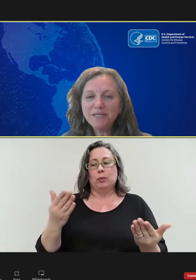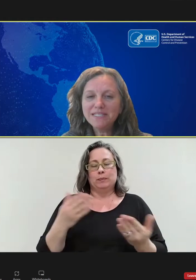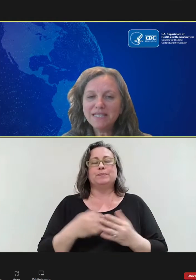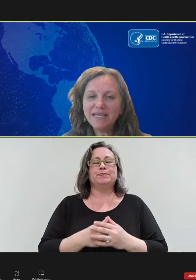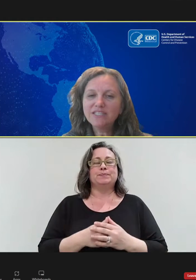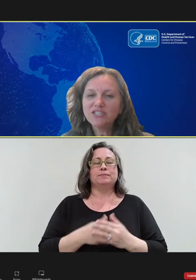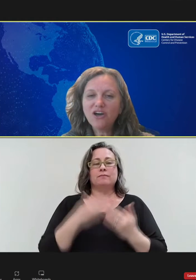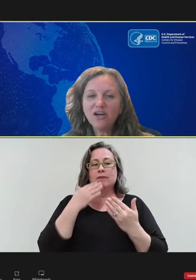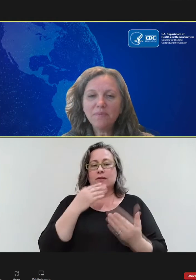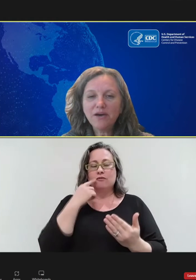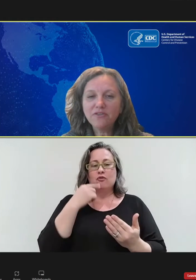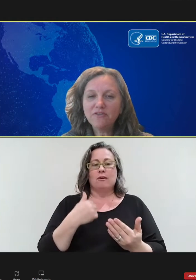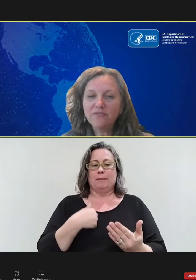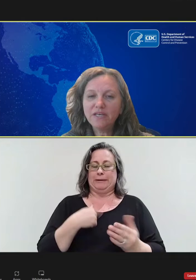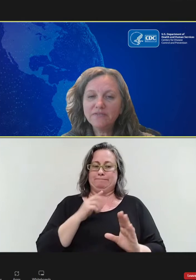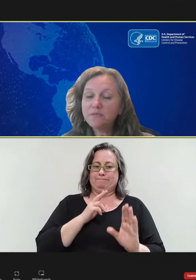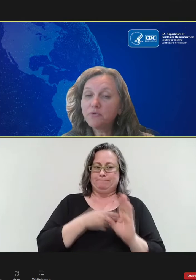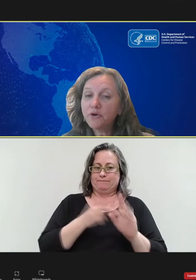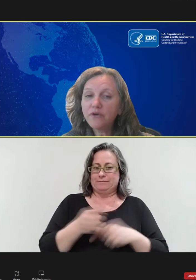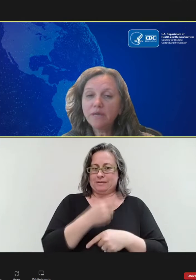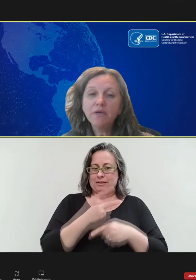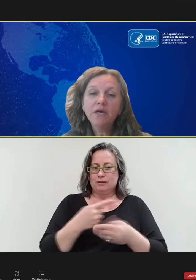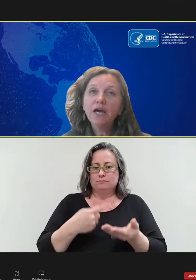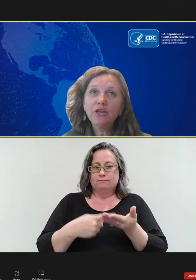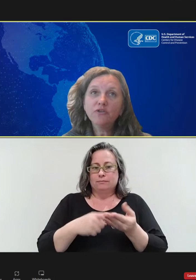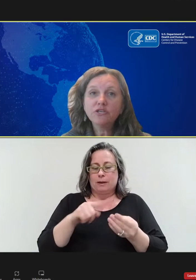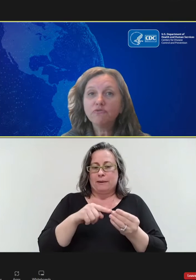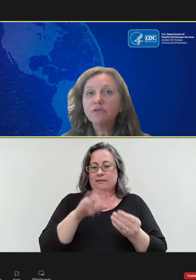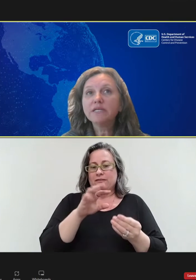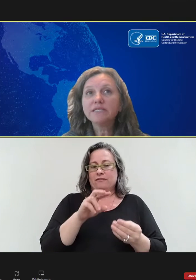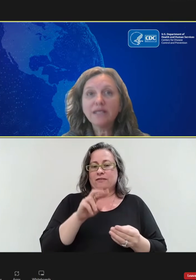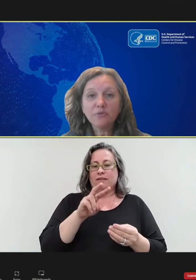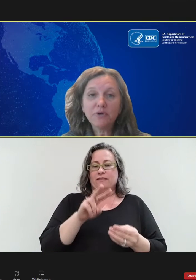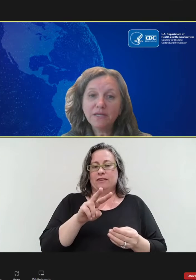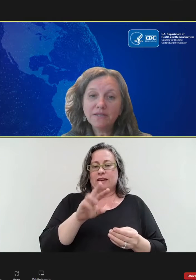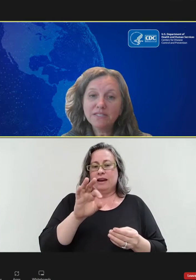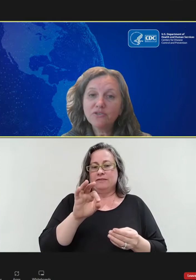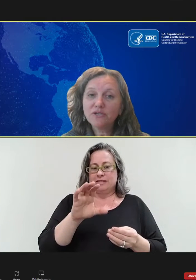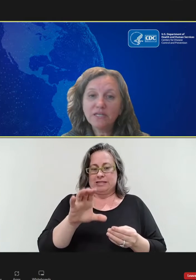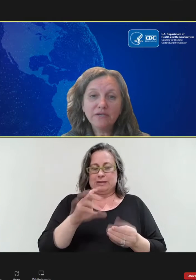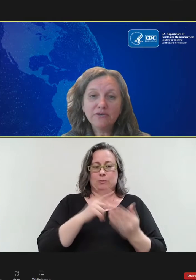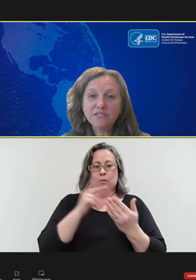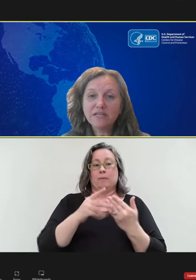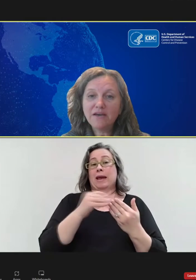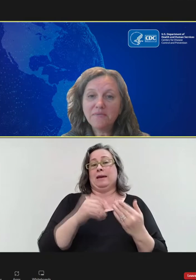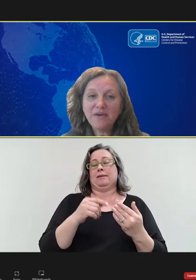me today to talk about the VFC program, and also really celebrate this 30 years,